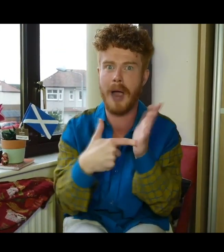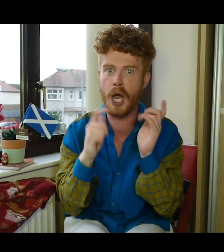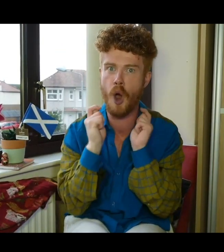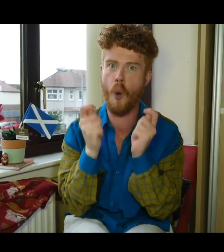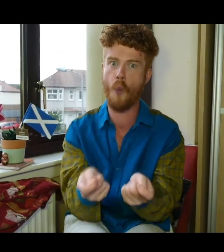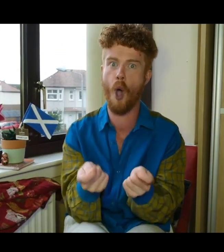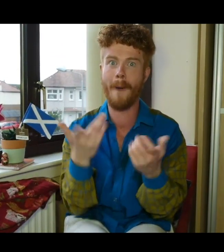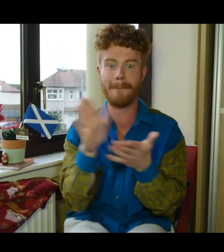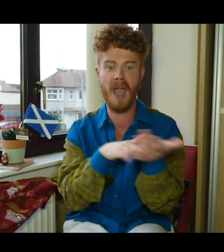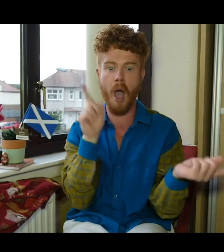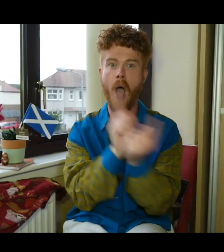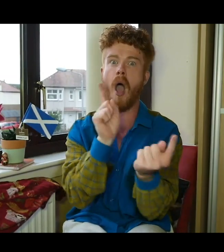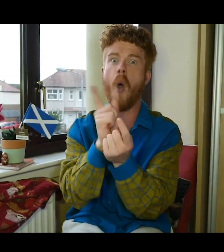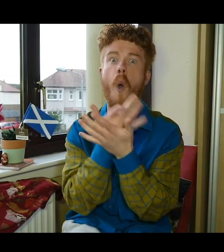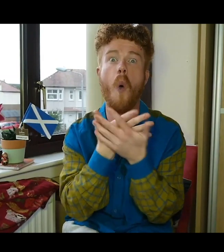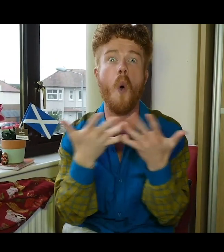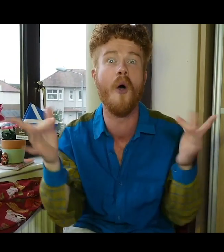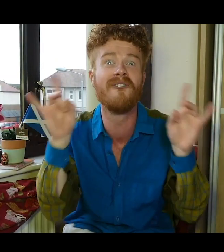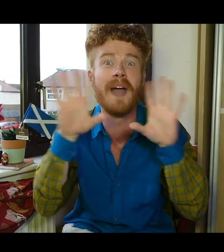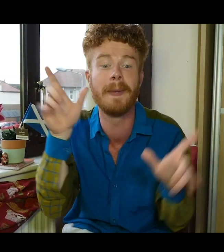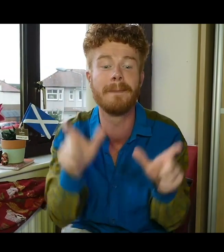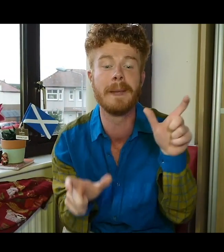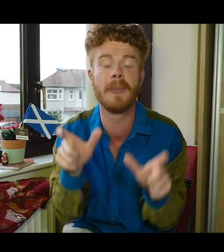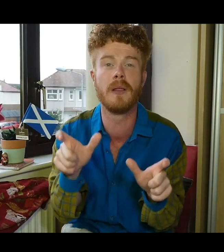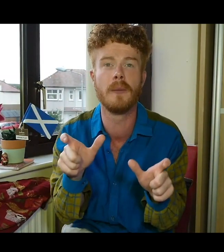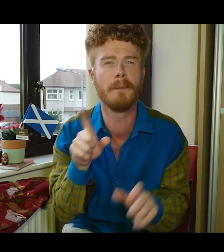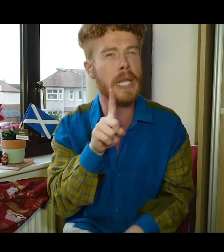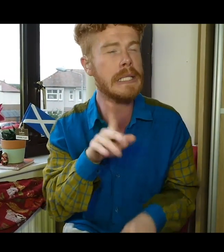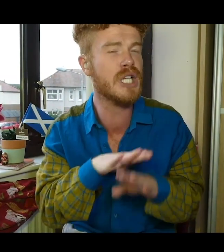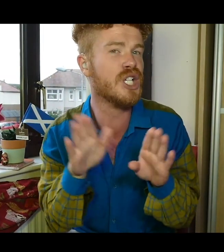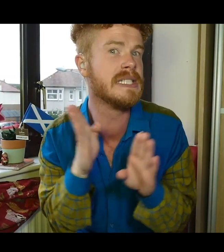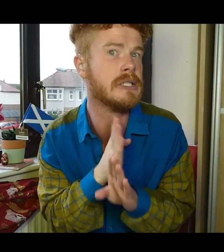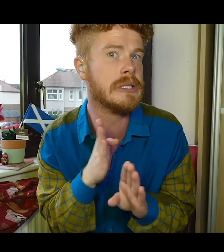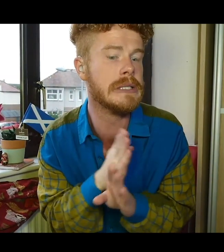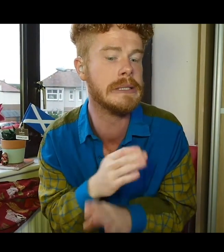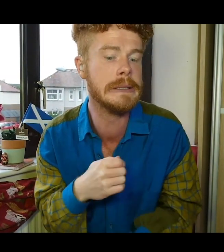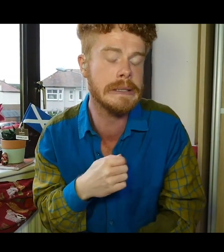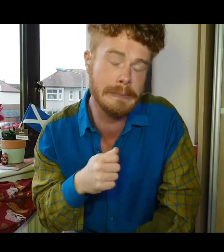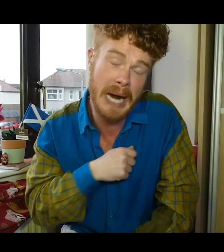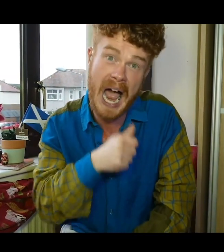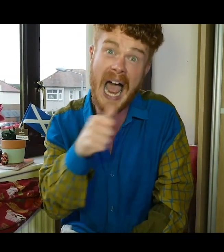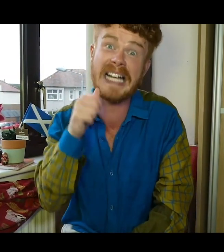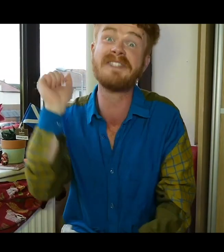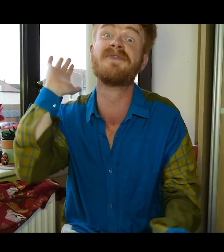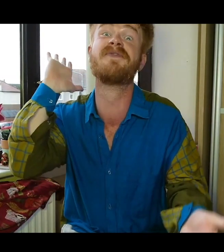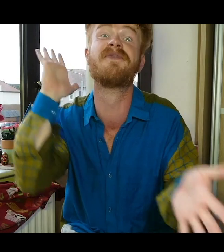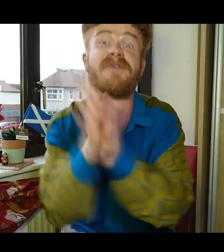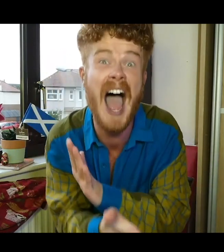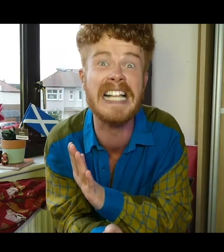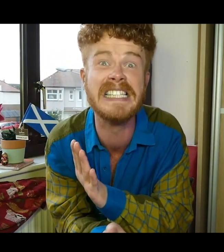But that's not the secret My Auntie Heather is... I can't believe I'm going to say this A vandal!